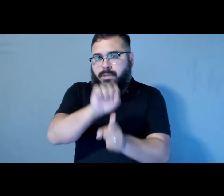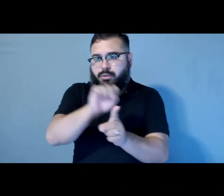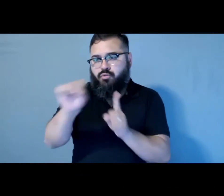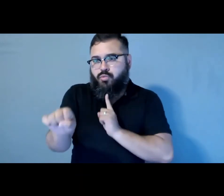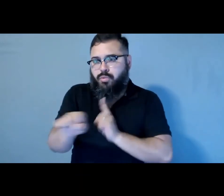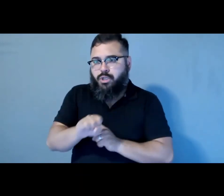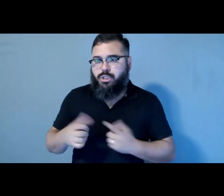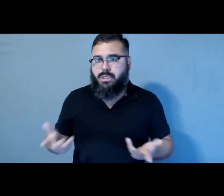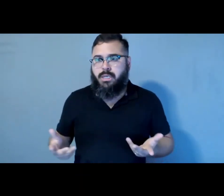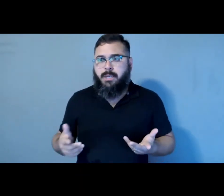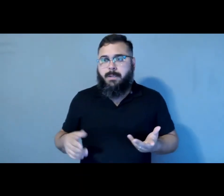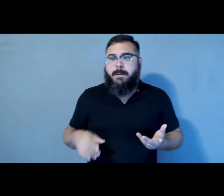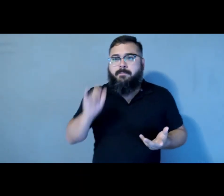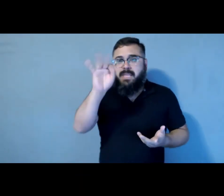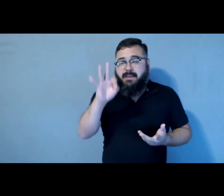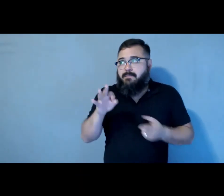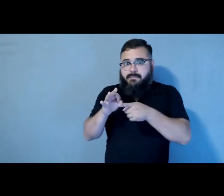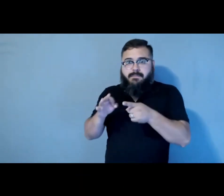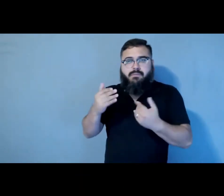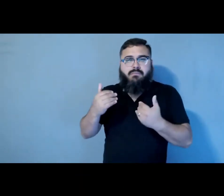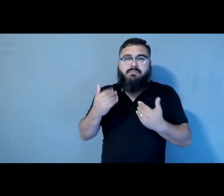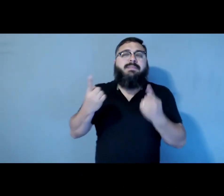or perhaps there's something else going on that makes it not as stronger case.